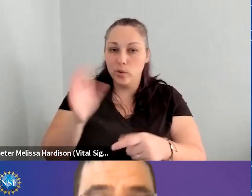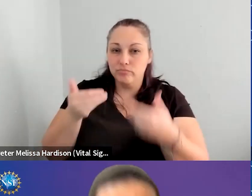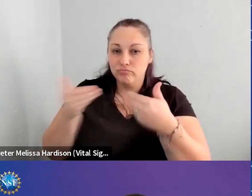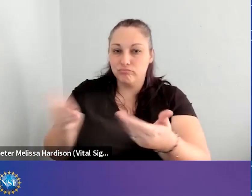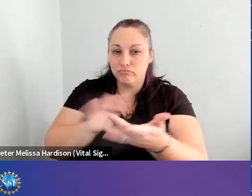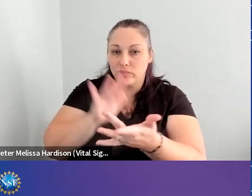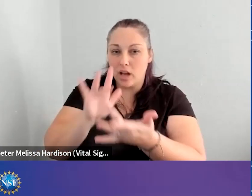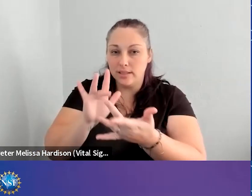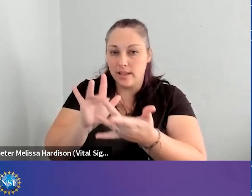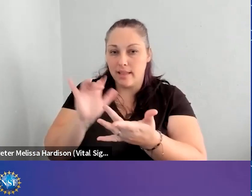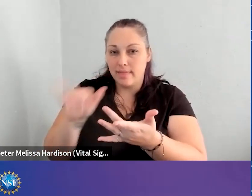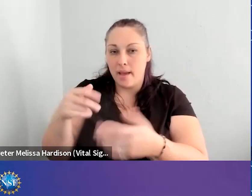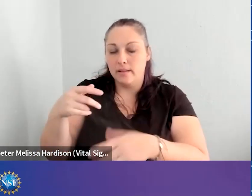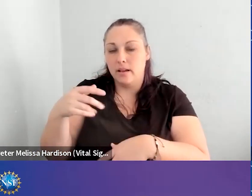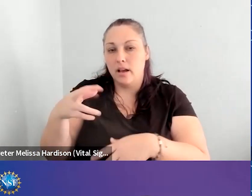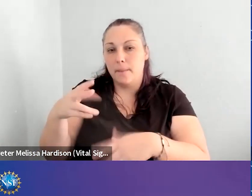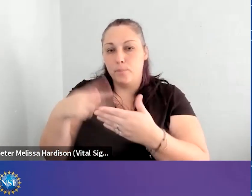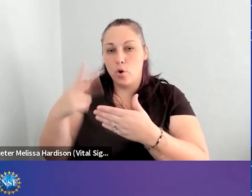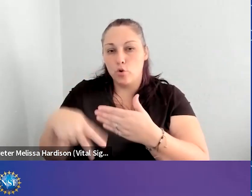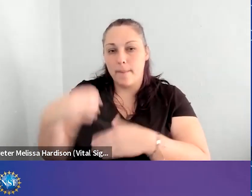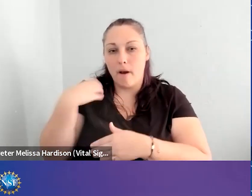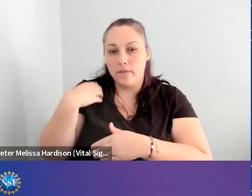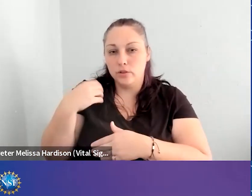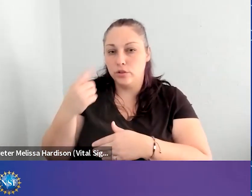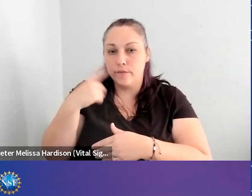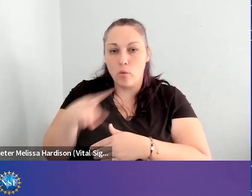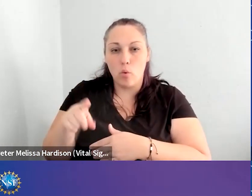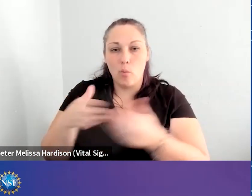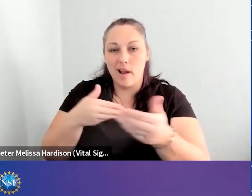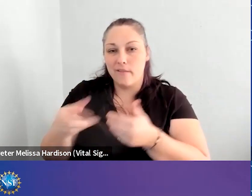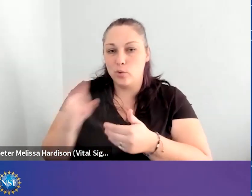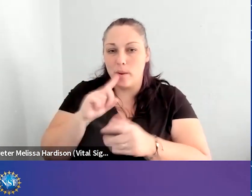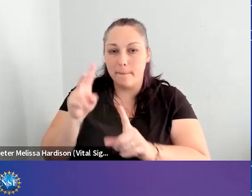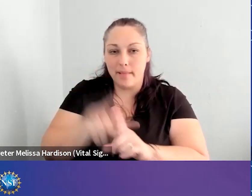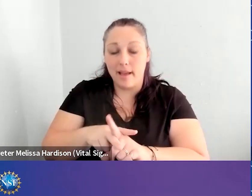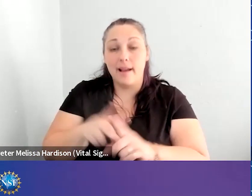I mean, that's going to be vital to understand the program, what they're looking for.